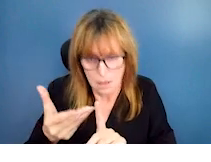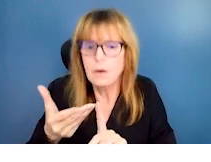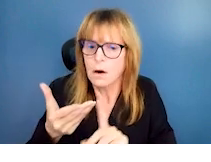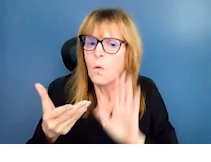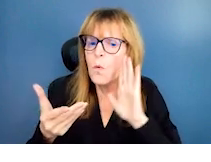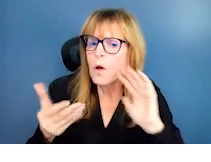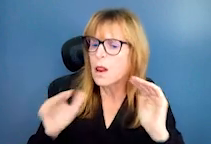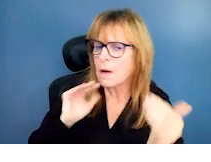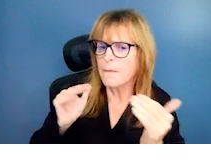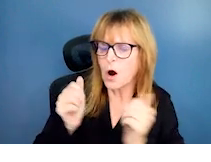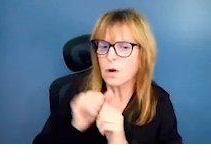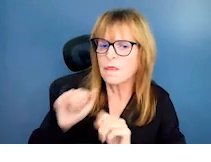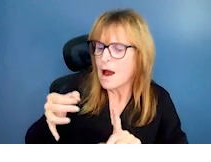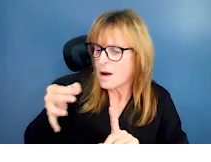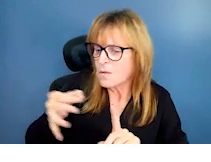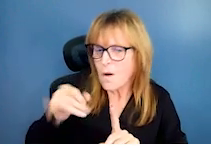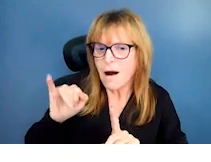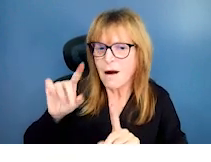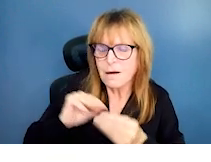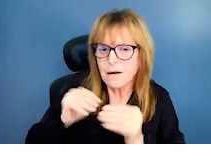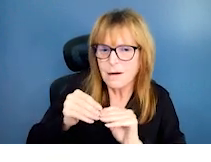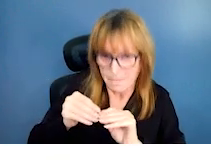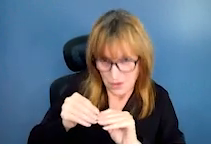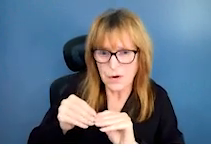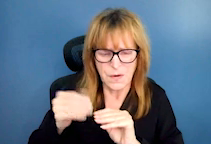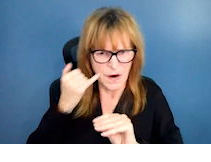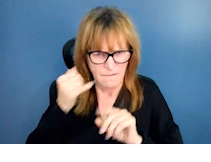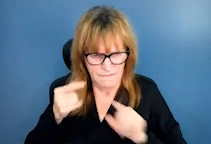Should there be any significant discrepancy between what you report